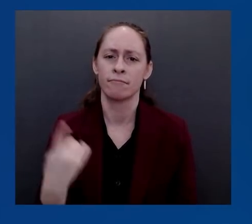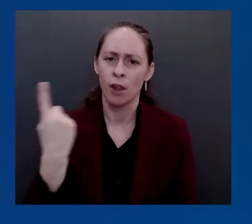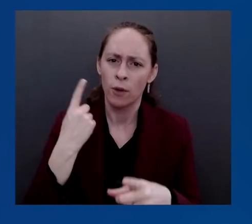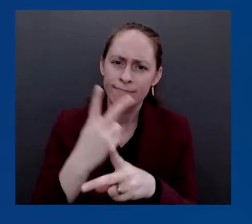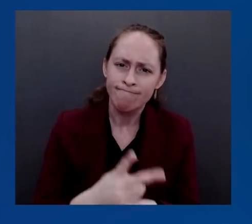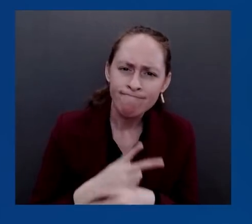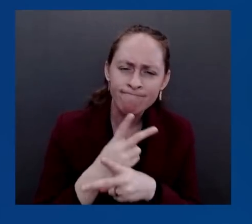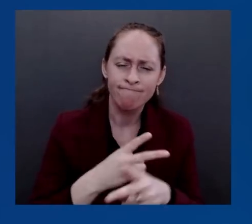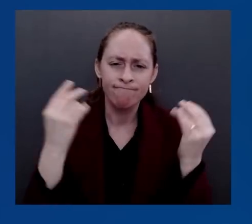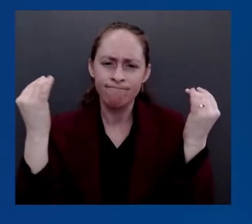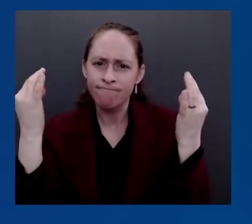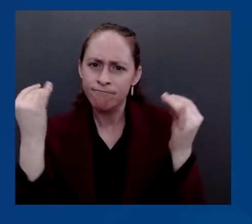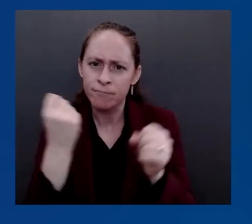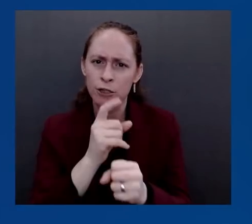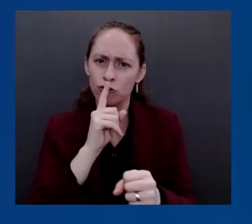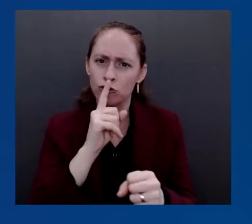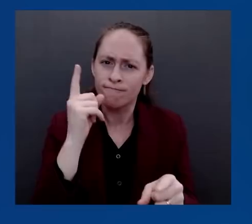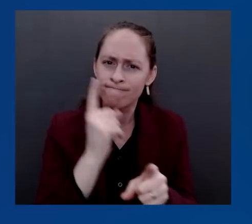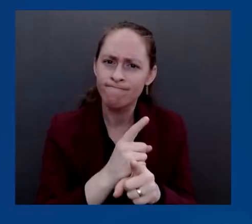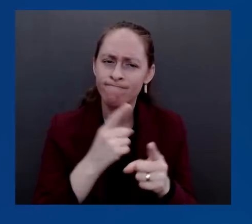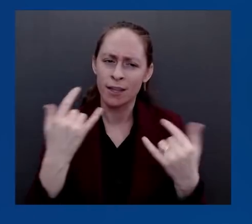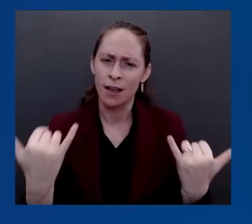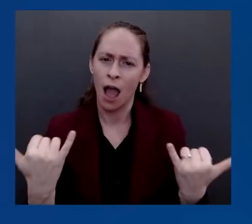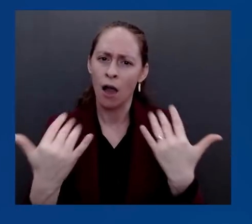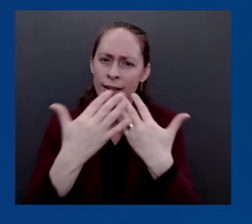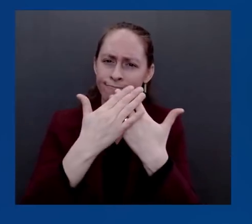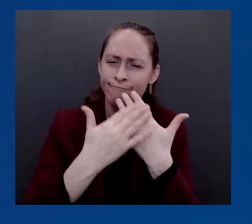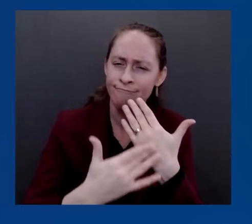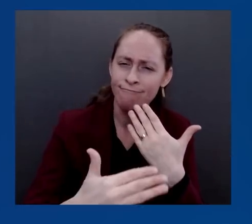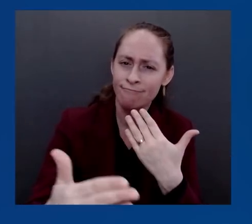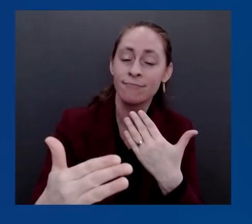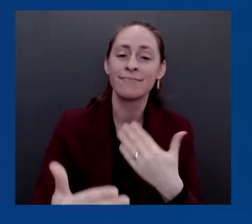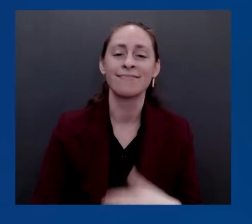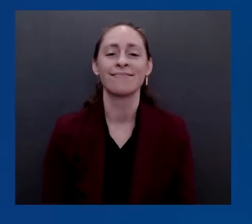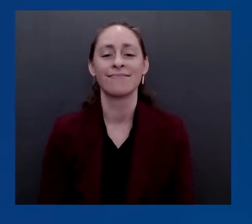Senior Advisor to the White House COVID Response, to give an update on our work